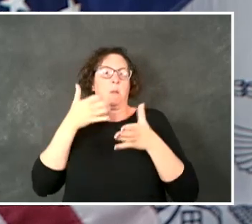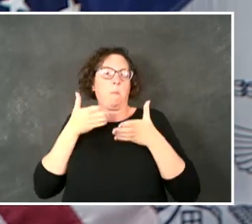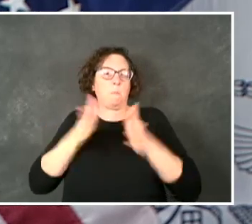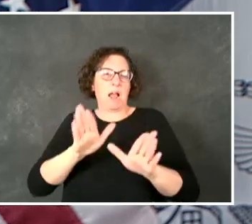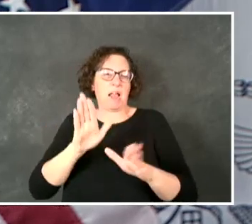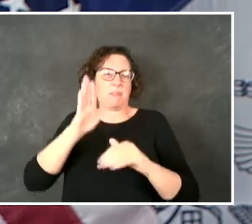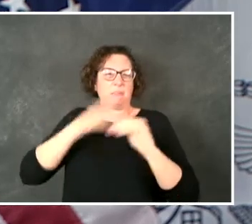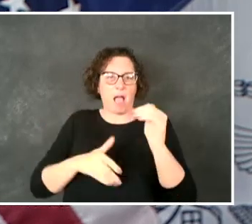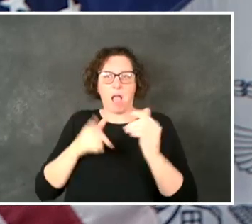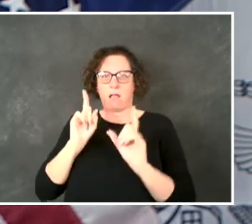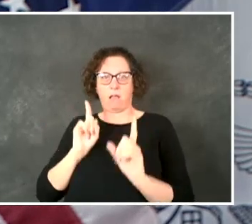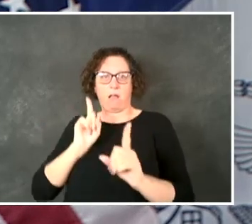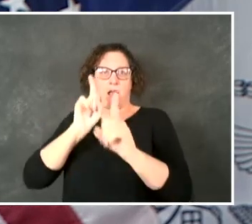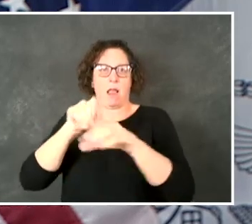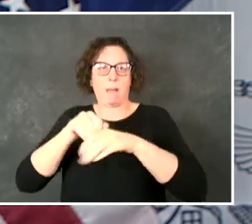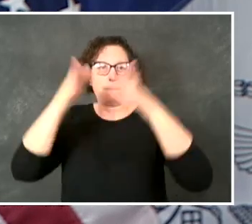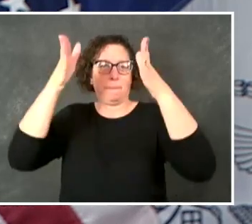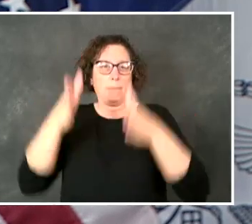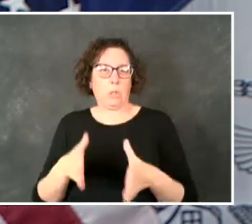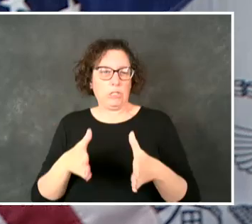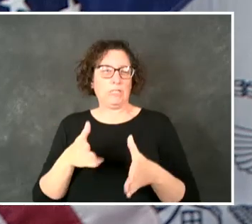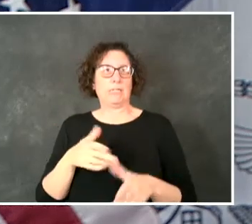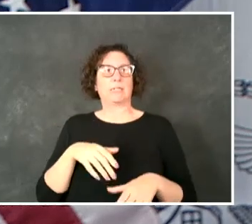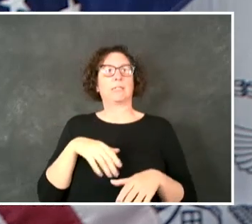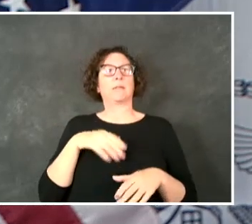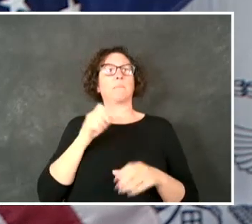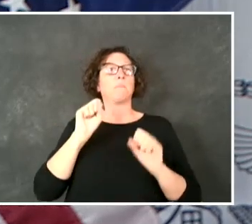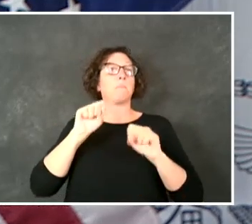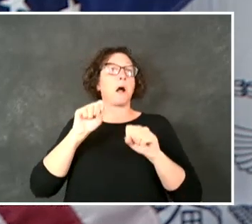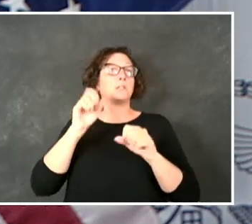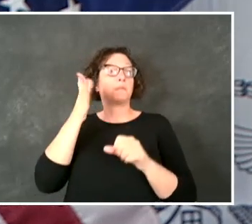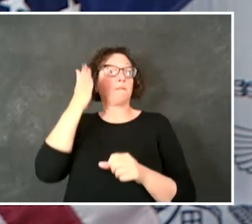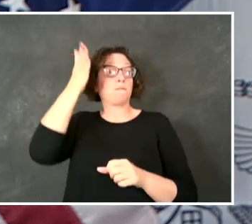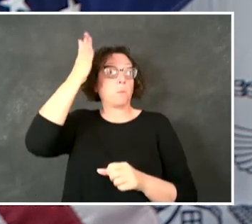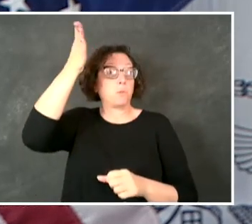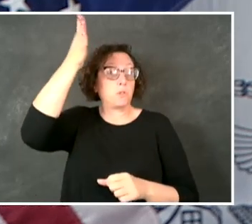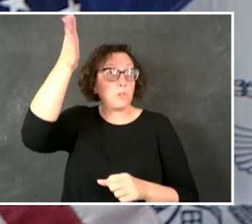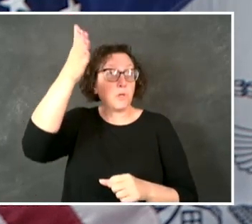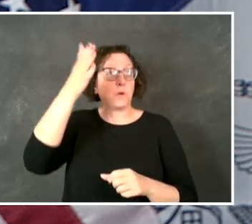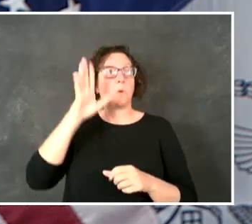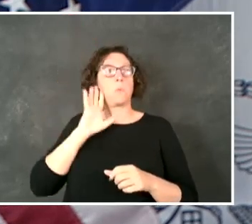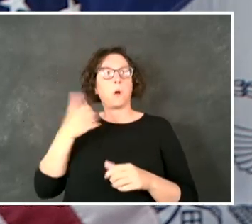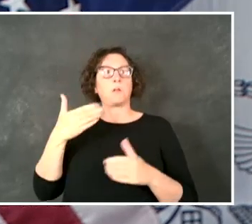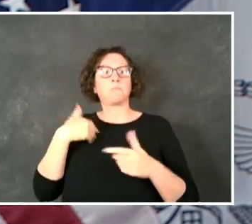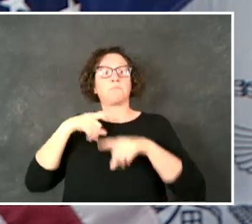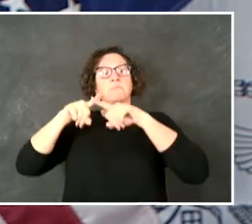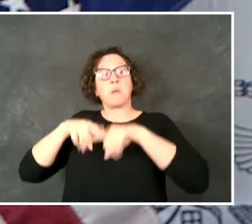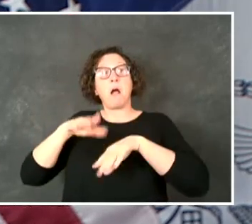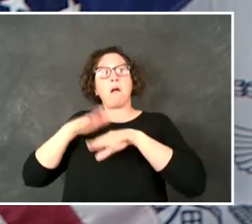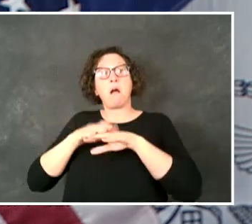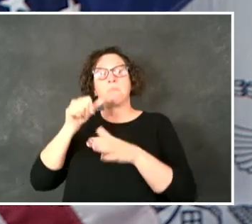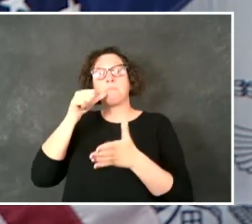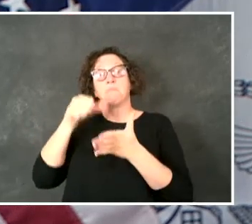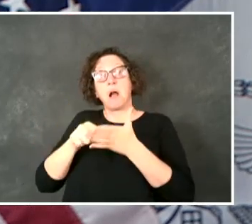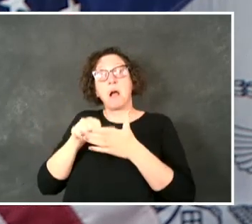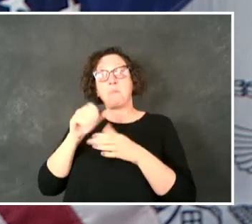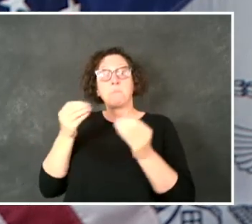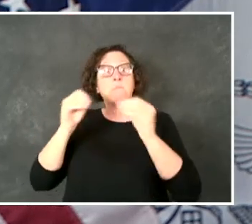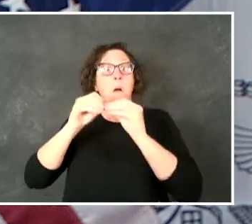US FOR THE FUTURE, IF MAIL-IN BLALOTS MIGHT BE ANOTHER PIECE OF A